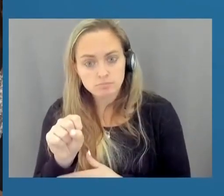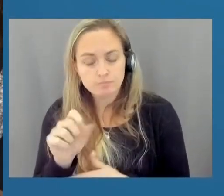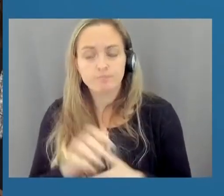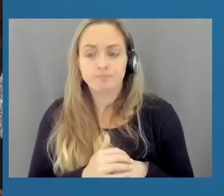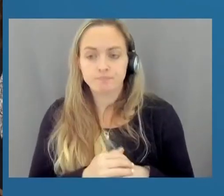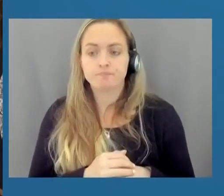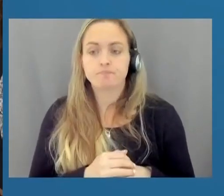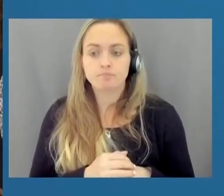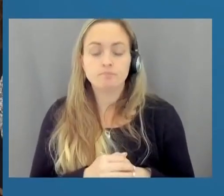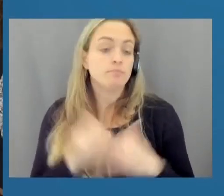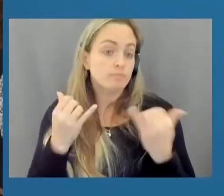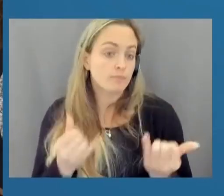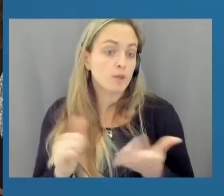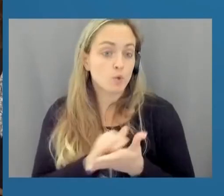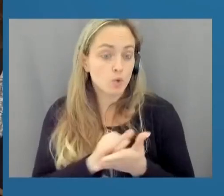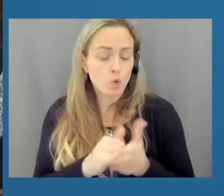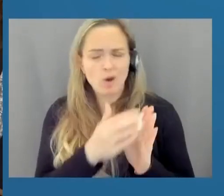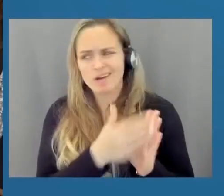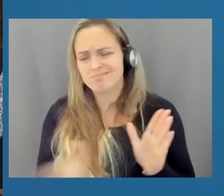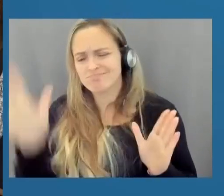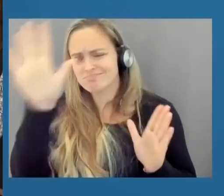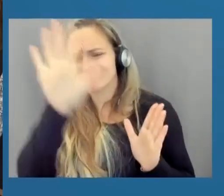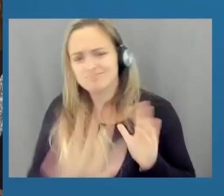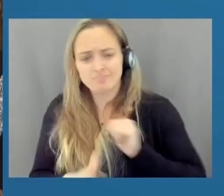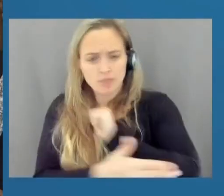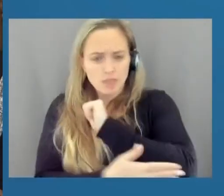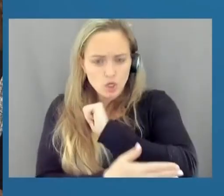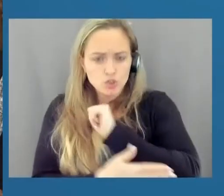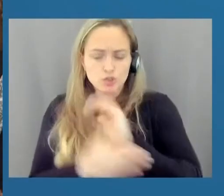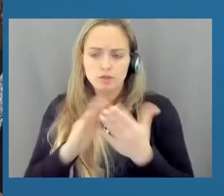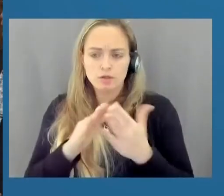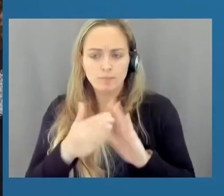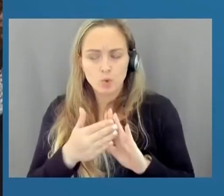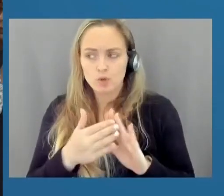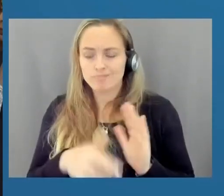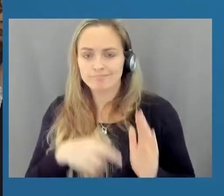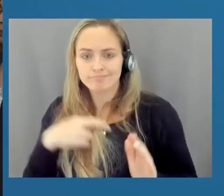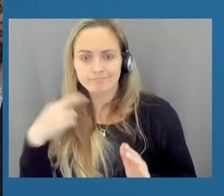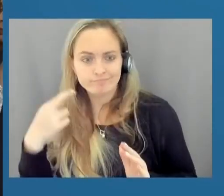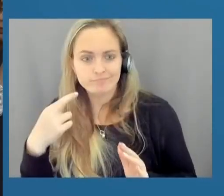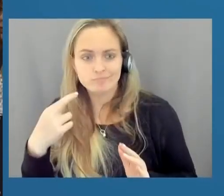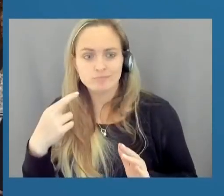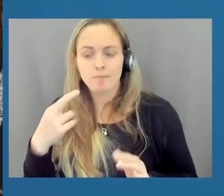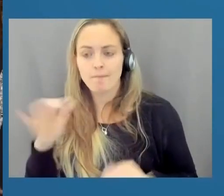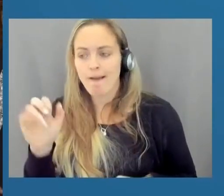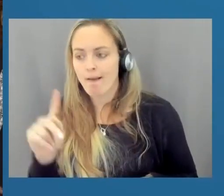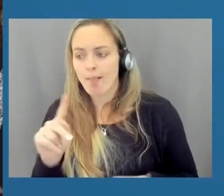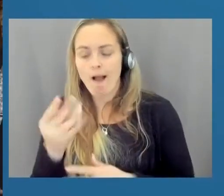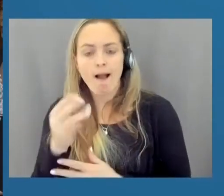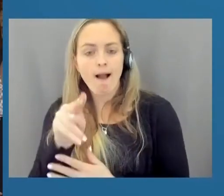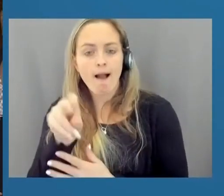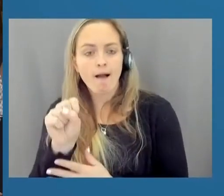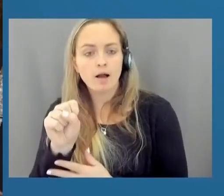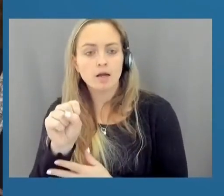in New York and across the country, the communities are being endangered by Glock guns. They're the, the most popular gun,